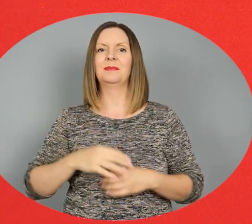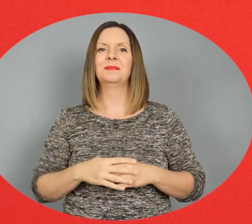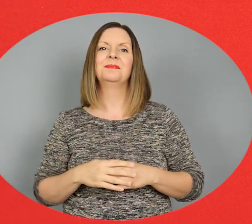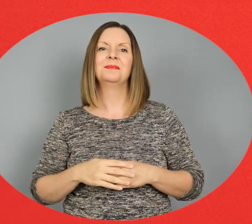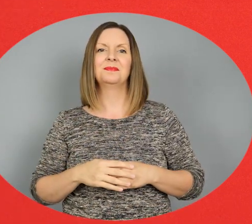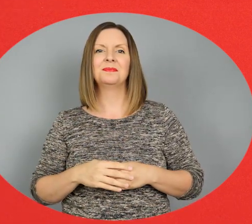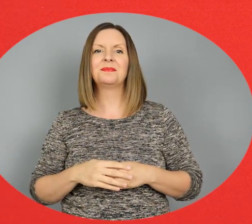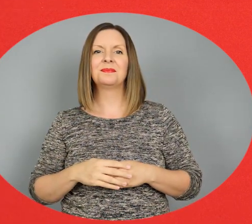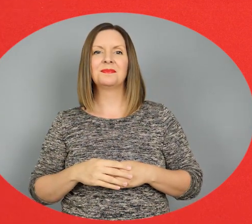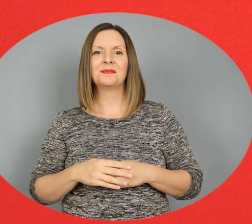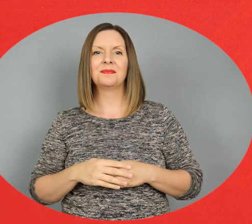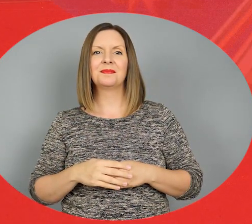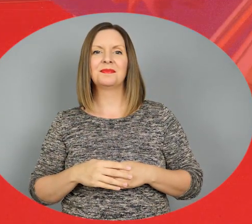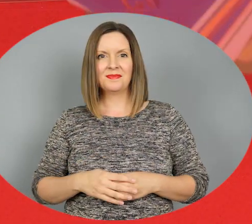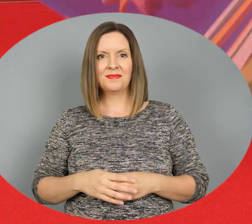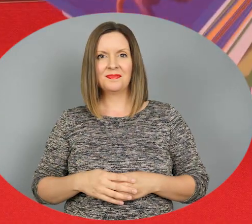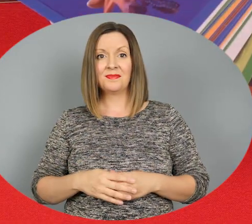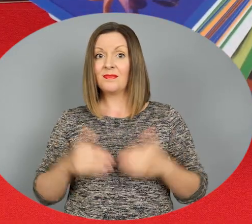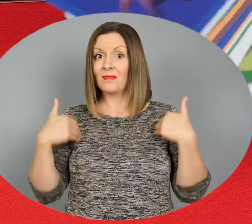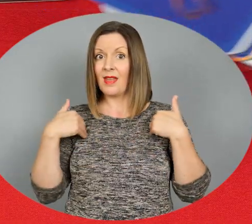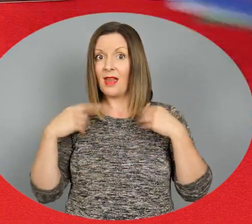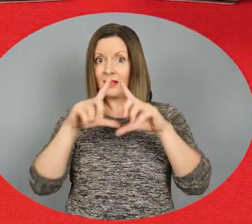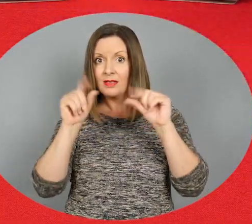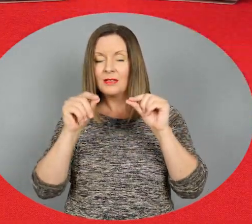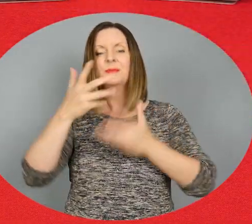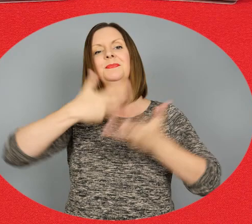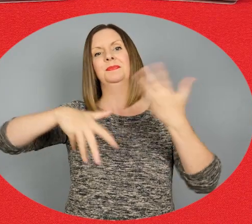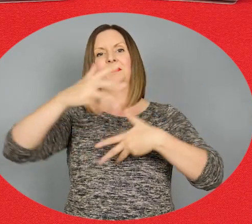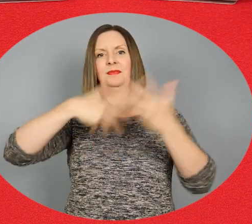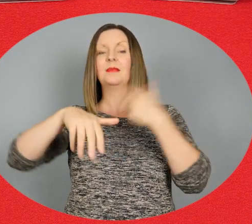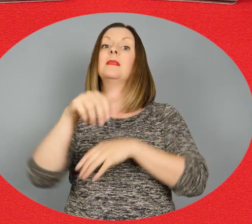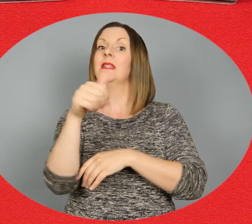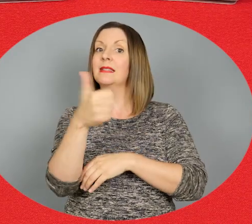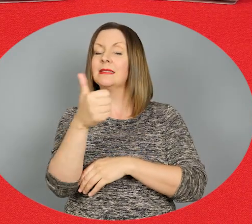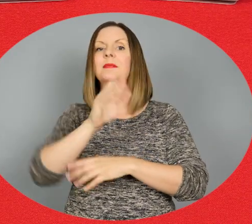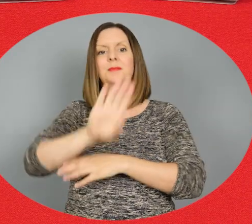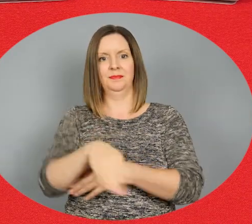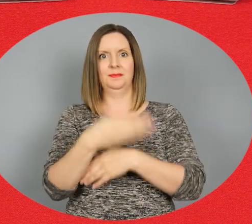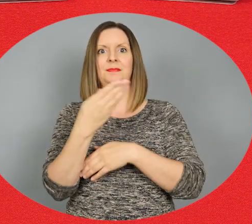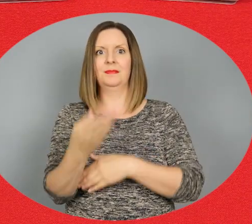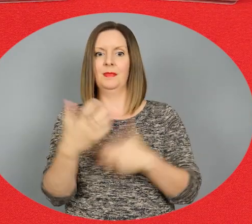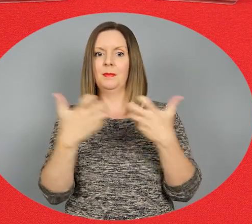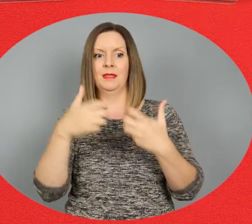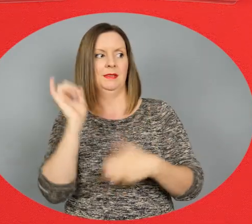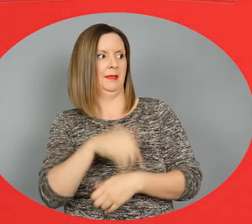of 5 tiles each. These are the animal cards. And you’re gonna give them a shuffle, dealing